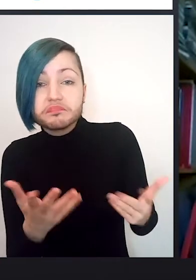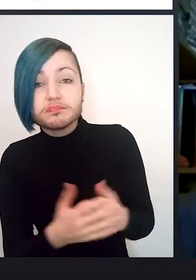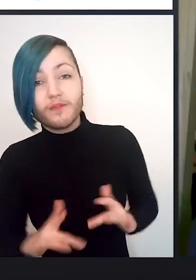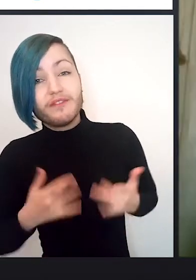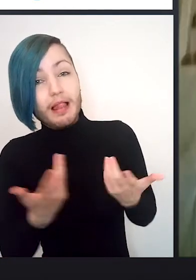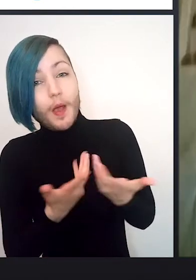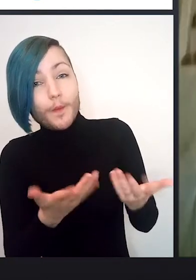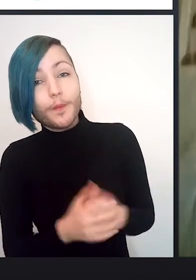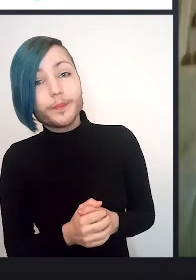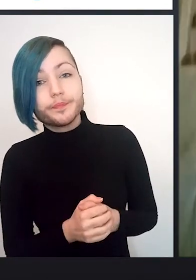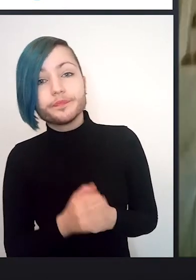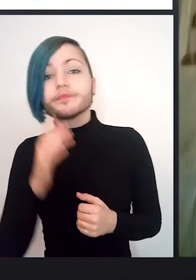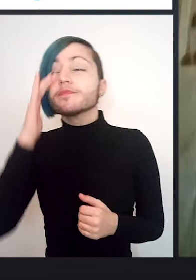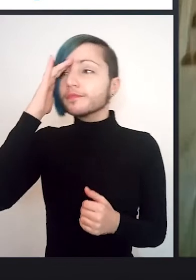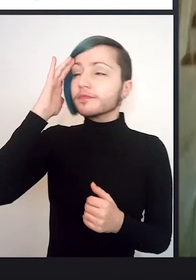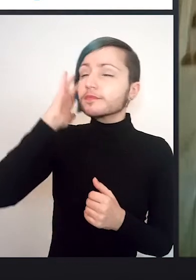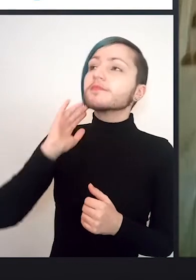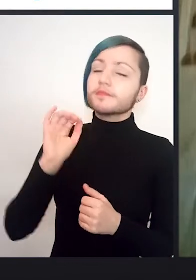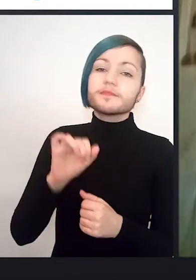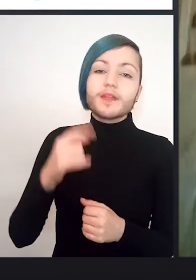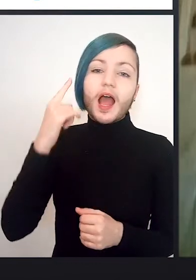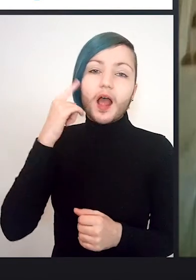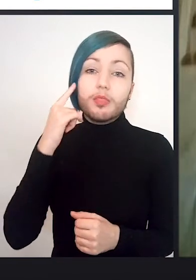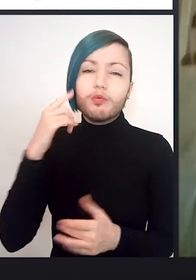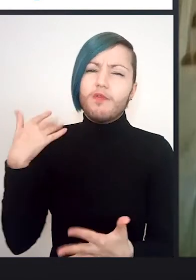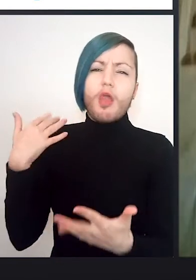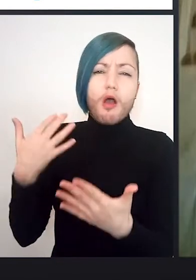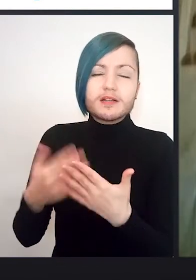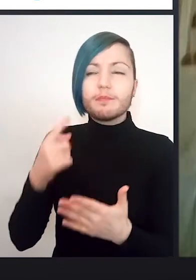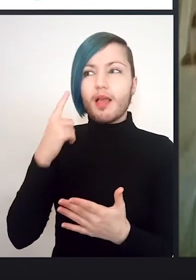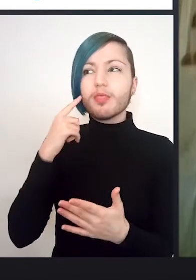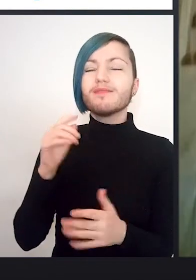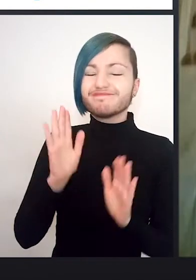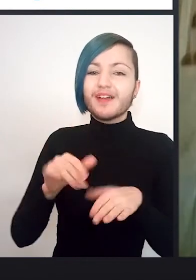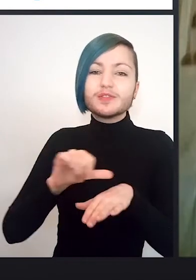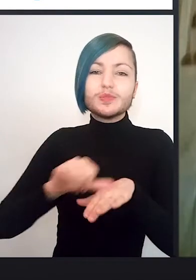Yeah, I mean I thought for a long time that I would have to have follow up cosmetic work